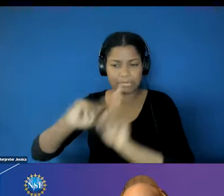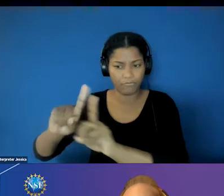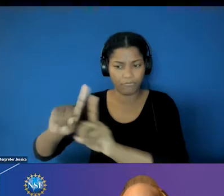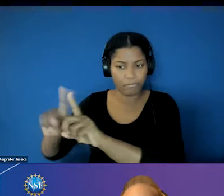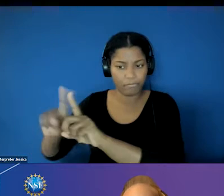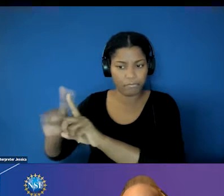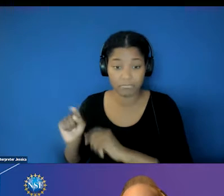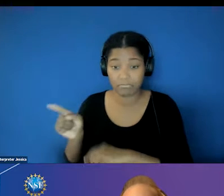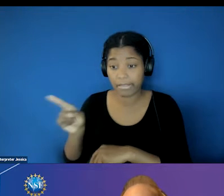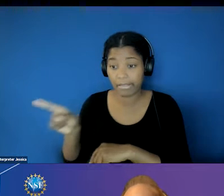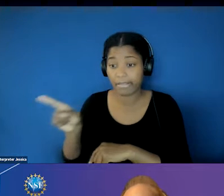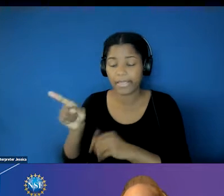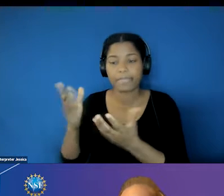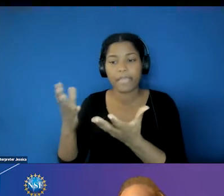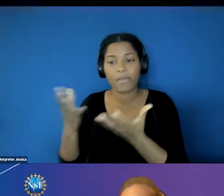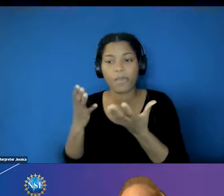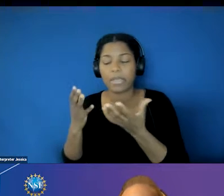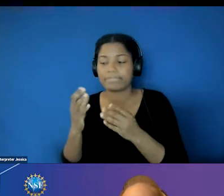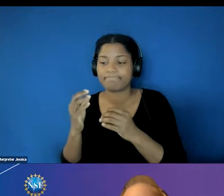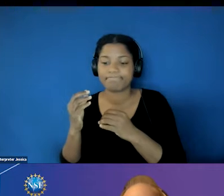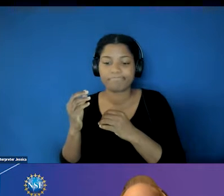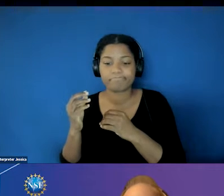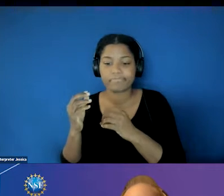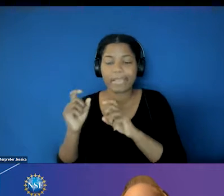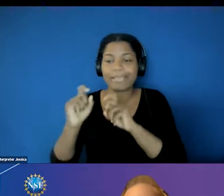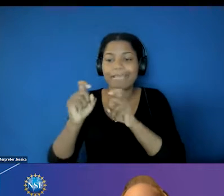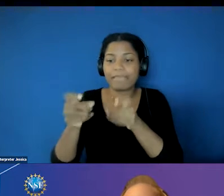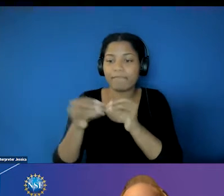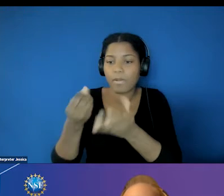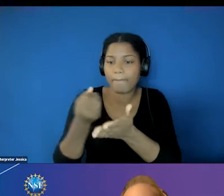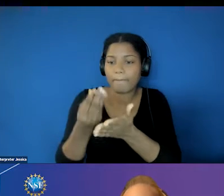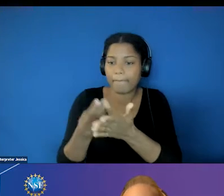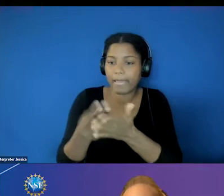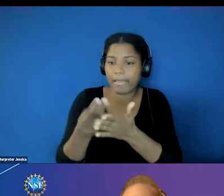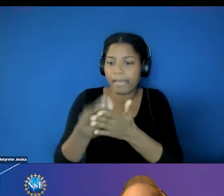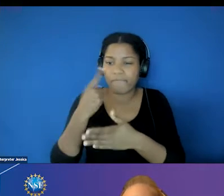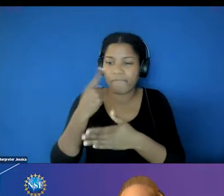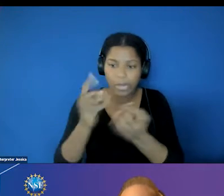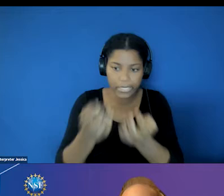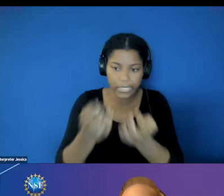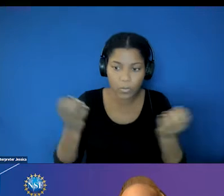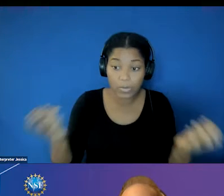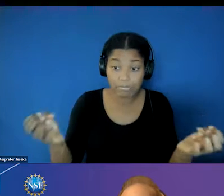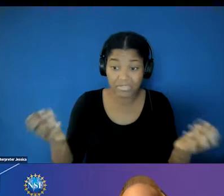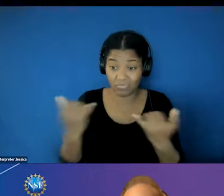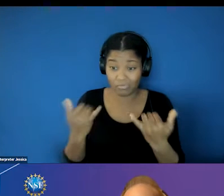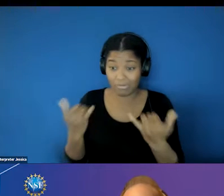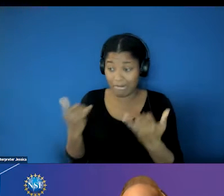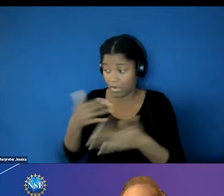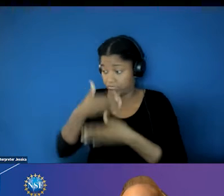would love to be able to fund more instrument development proposals to get new types of instruments that don't currently exist,